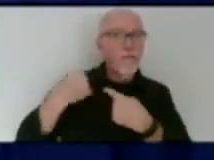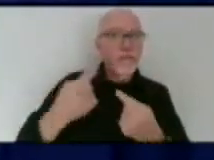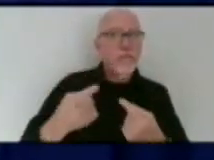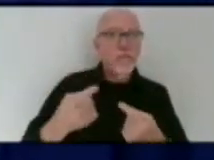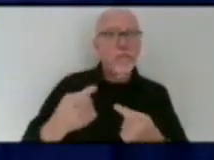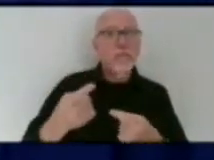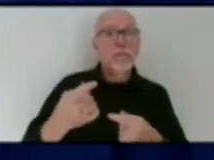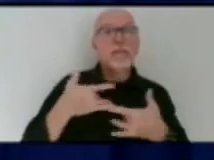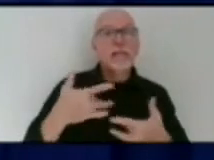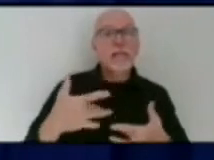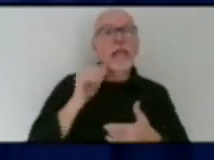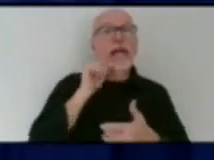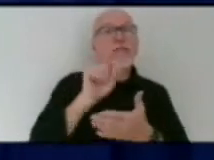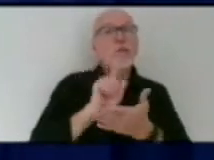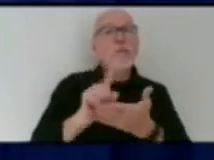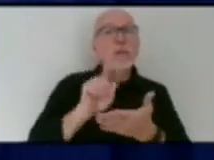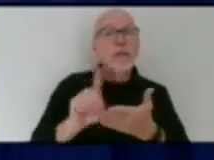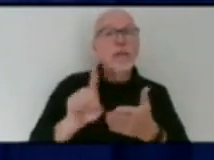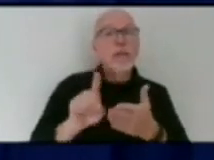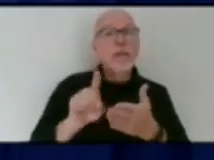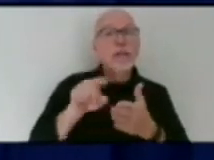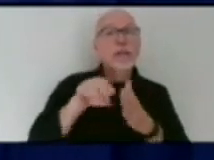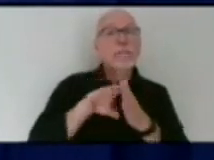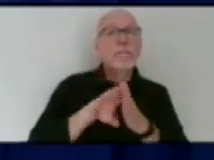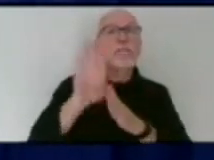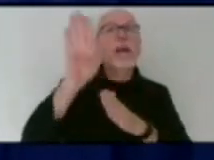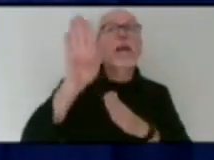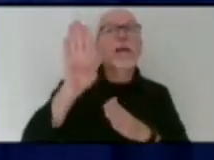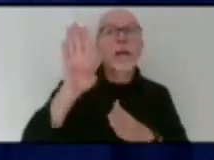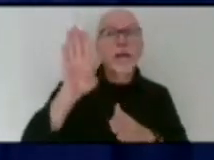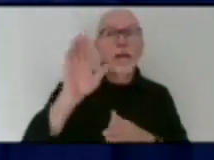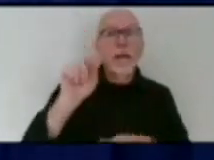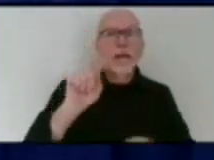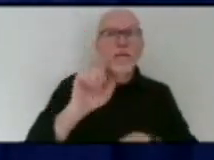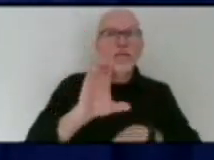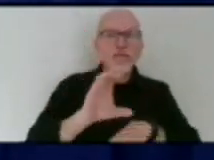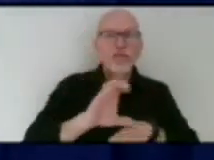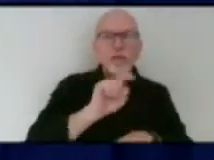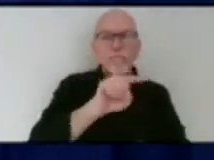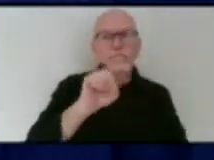every week on Sunday related to church events. And so it is critical that